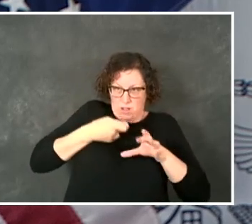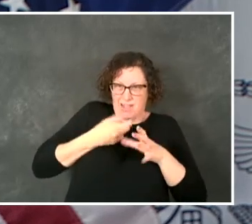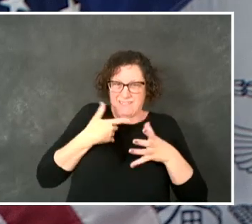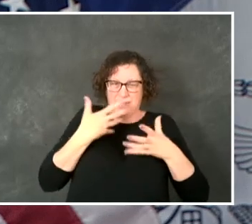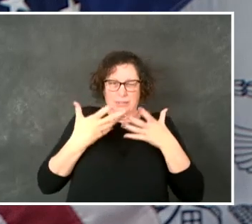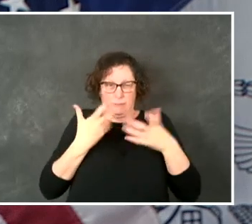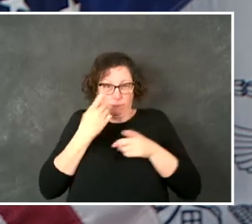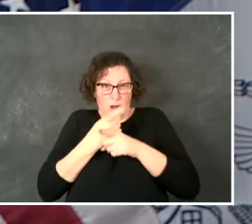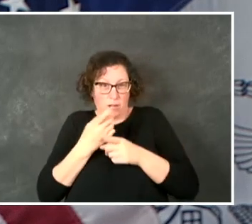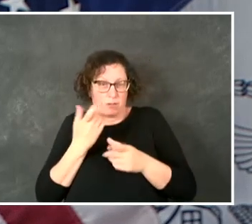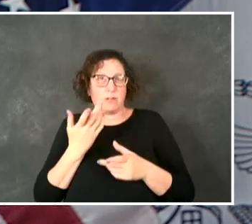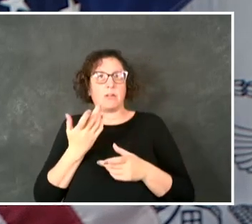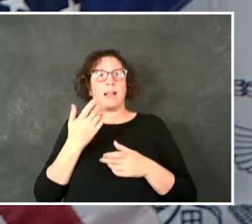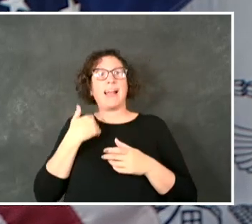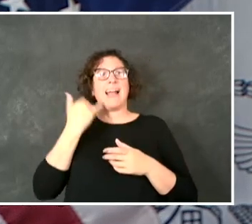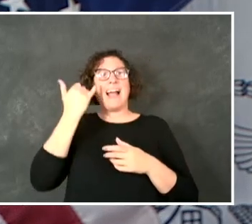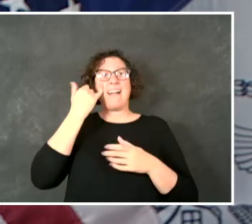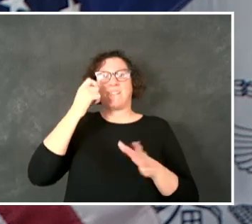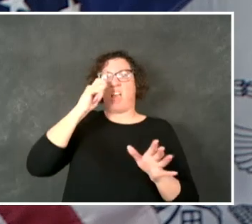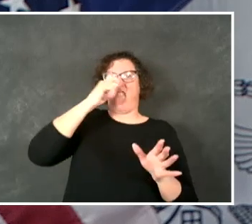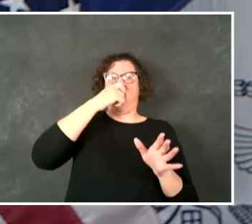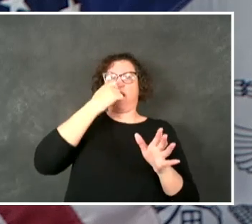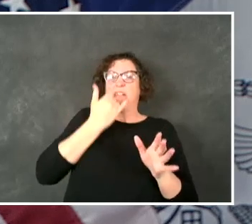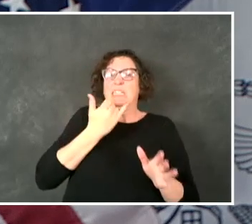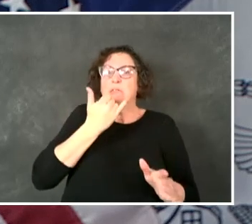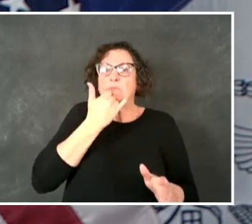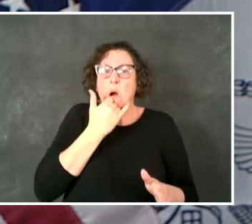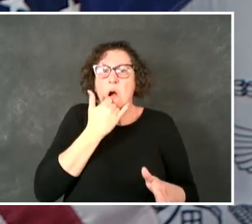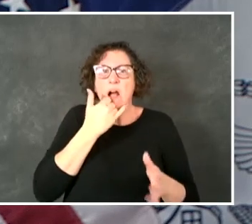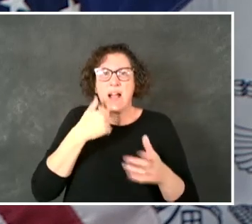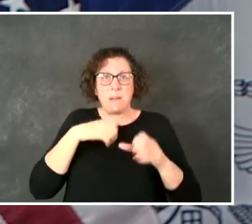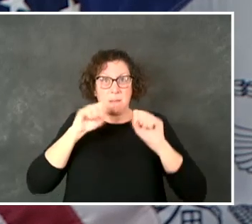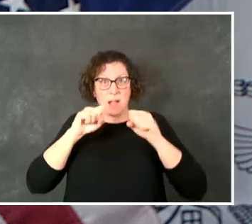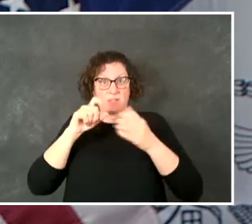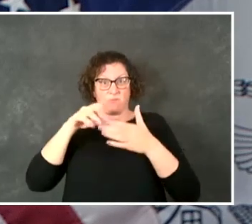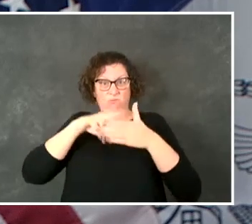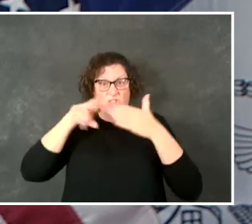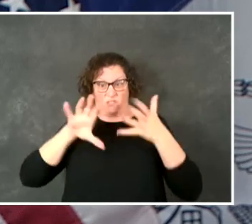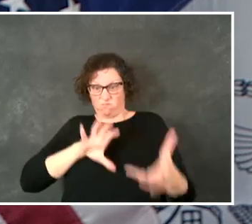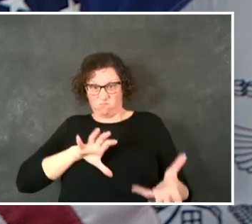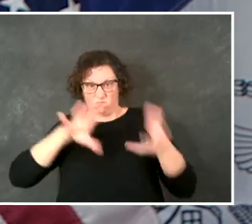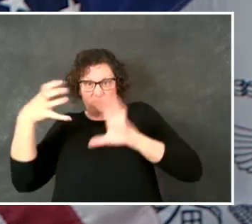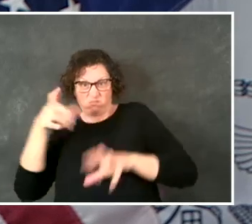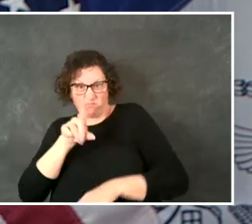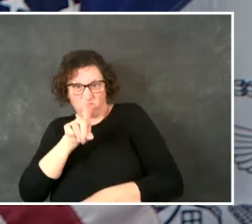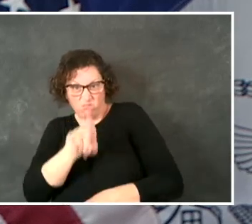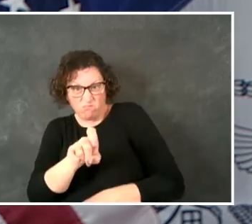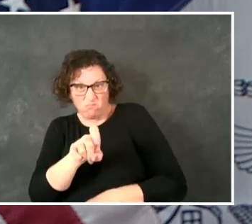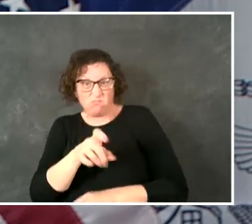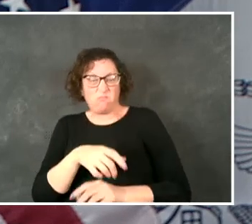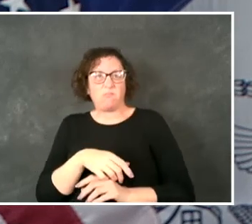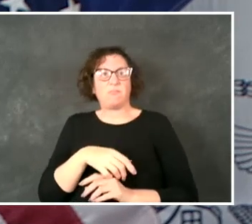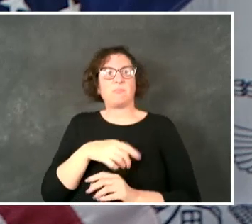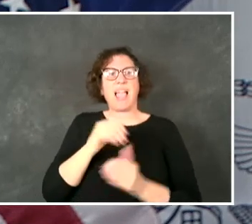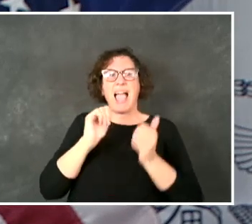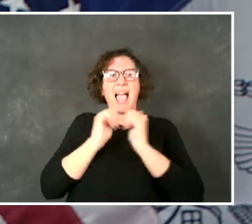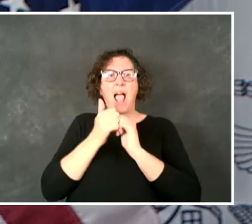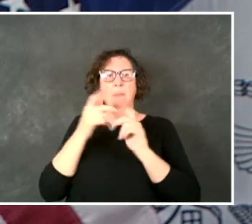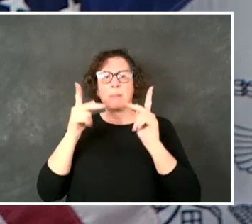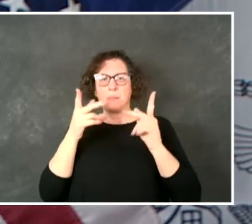PSSOIBILITY THAT THE TEST MIGHT GET A WRONG RESULT. HOW DO YOU